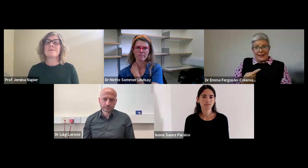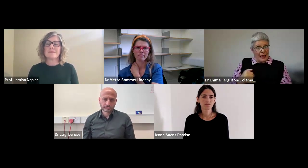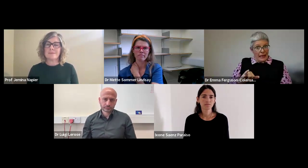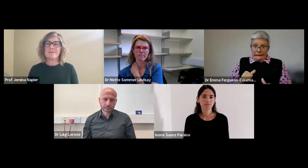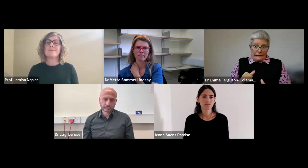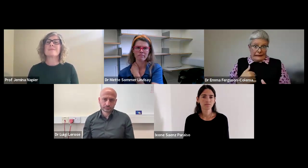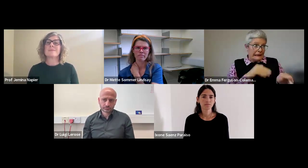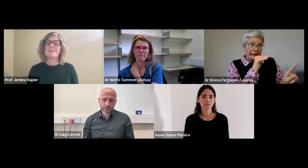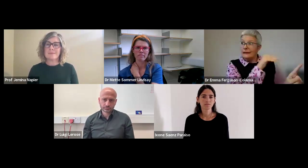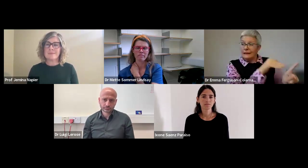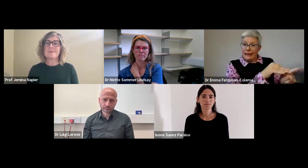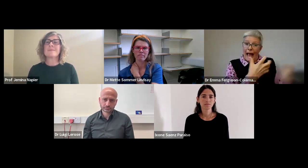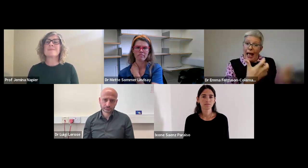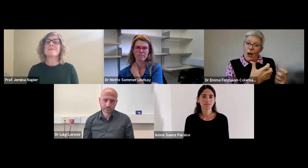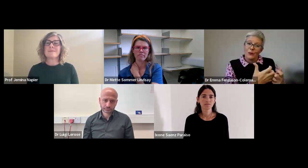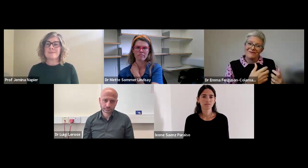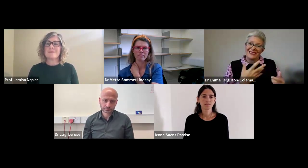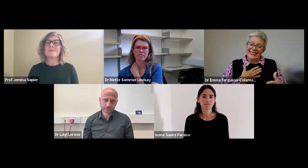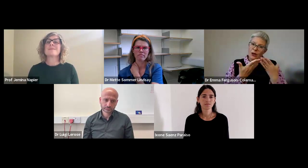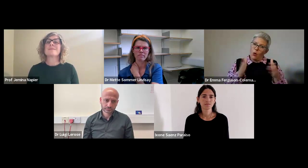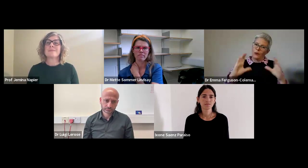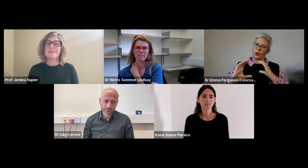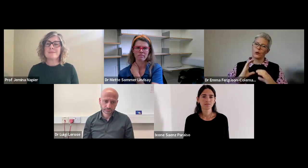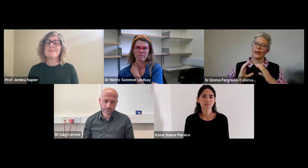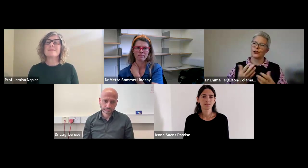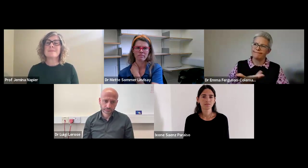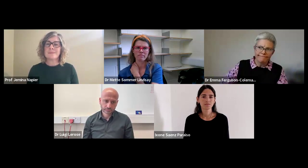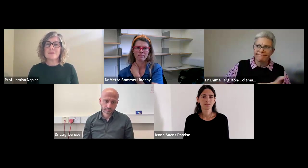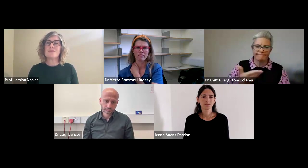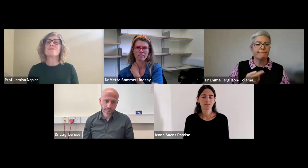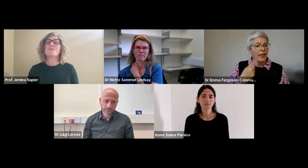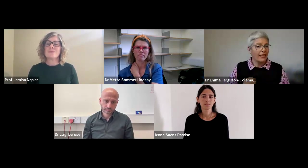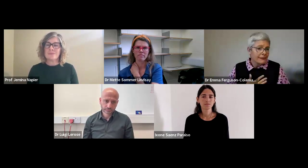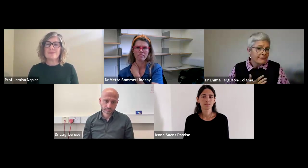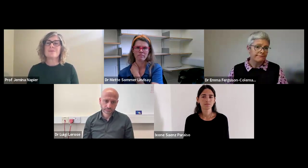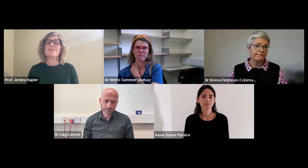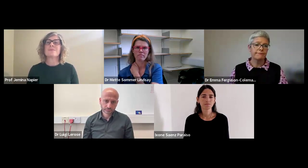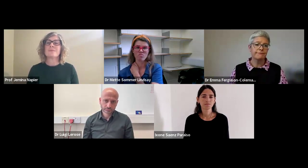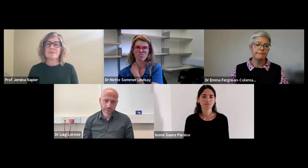support you and be with you on your journey, but if I don't know about you then I can't help. So I